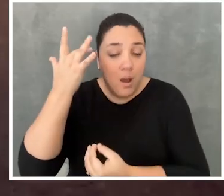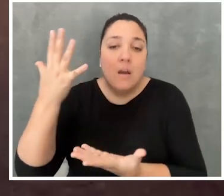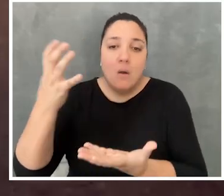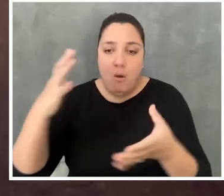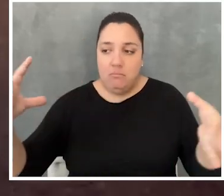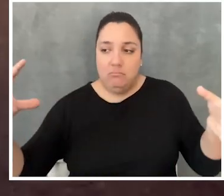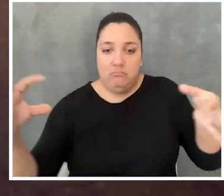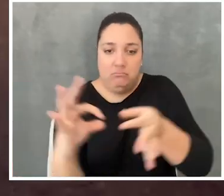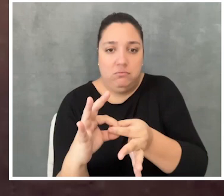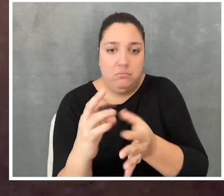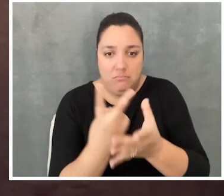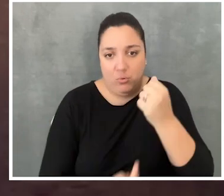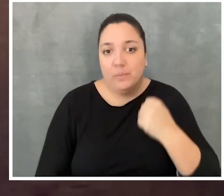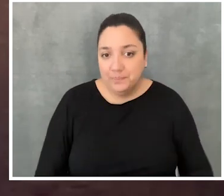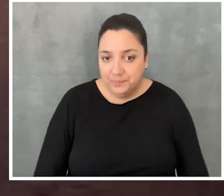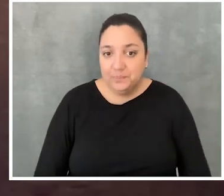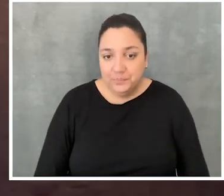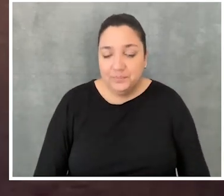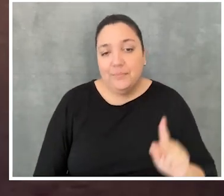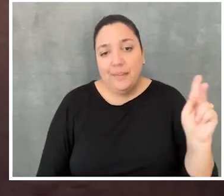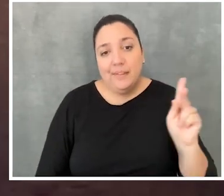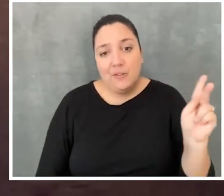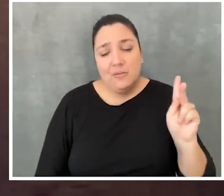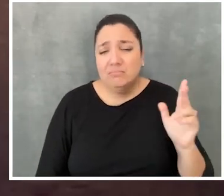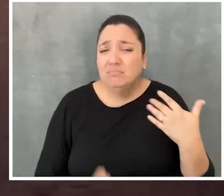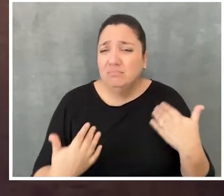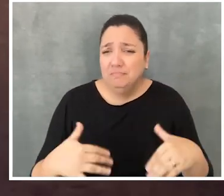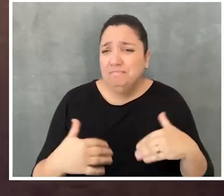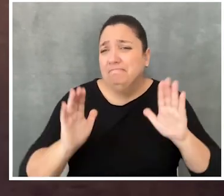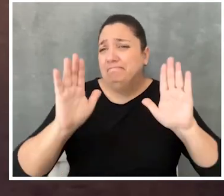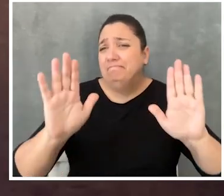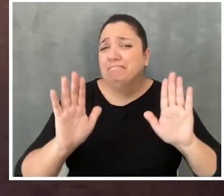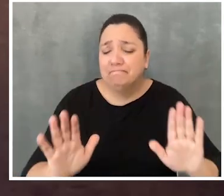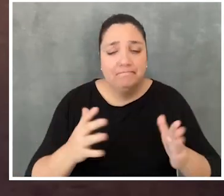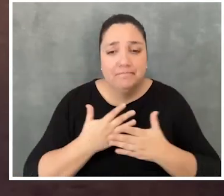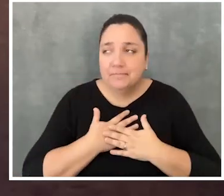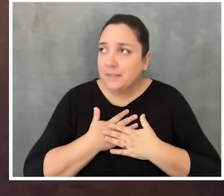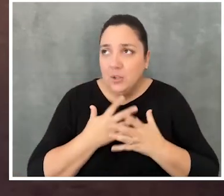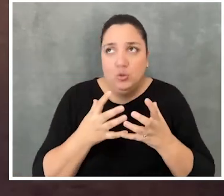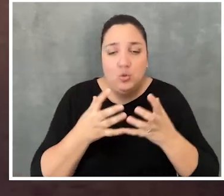That's fantastic, and I feel like there's so much there, right? When we talk about intersectionality,